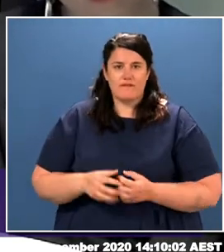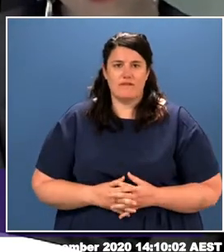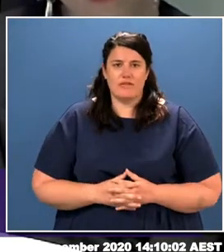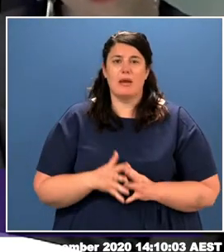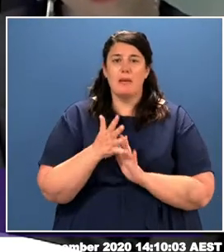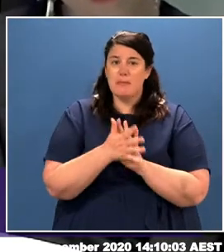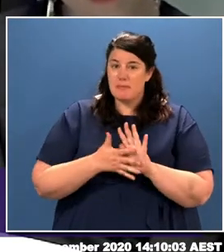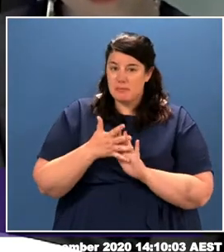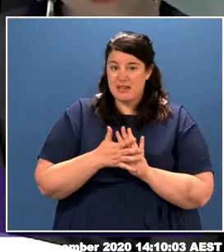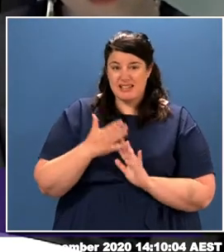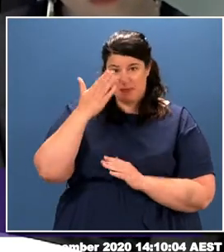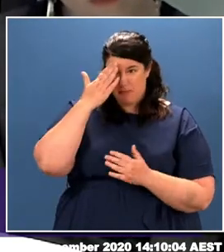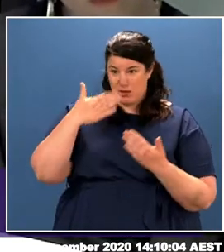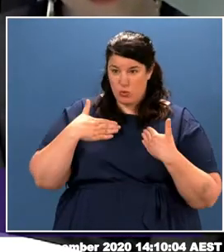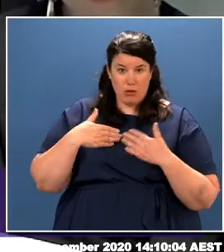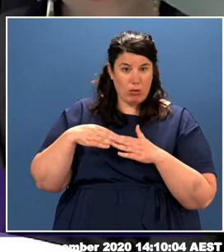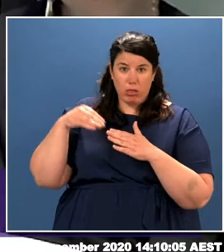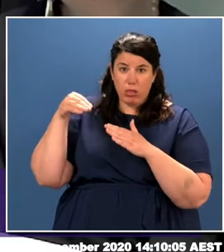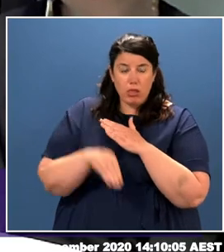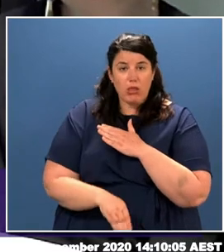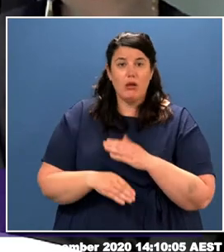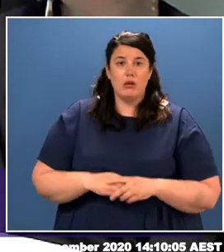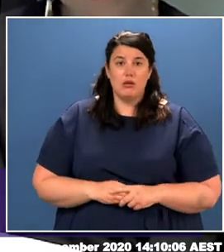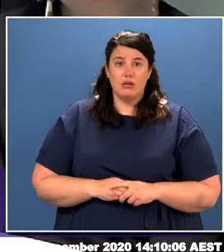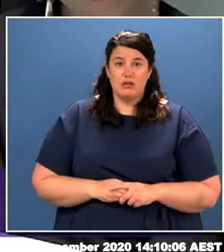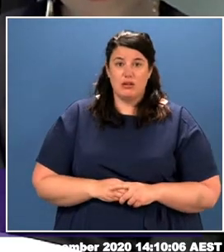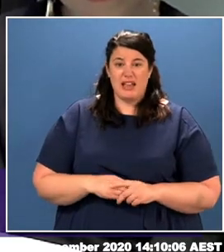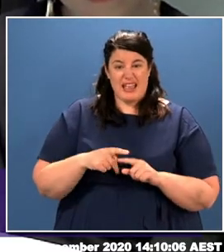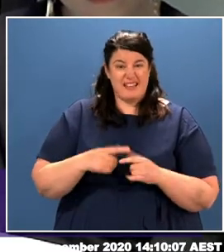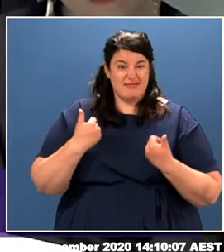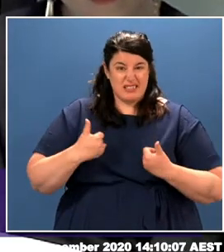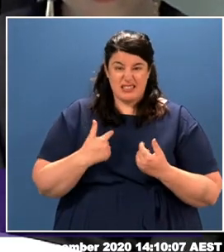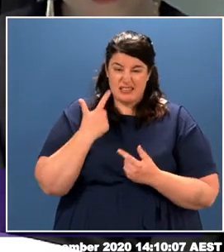instances of mental health issues and an increase to the disease burden for our communities.